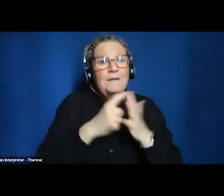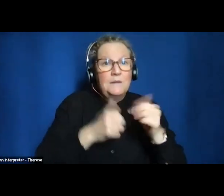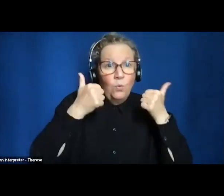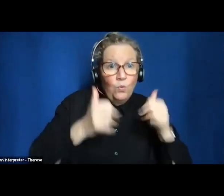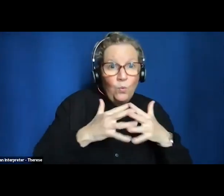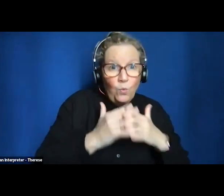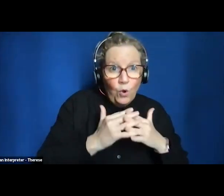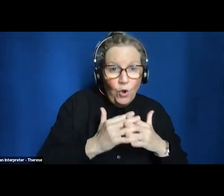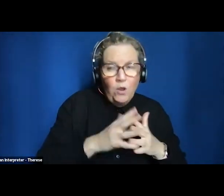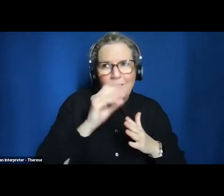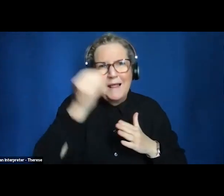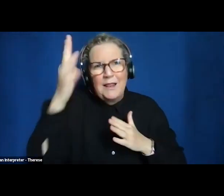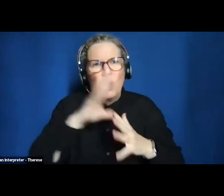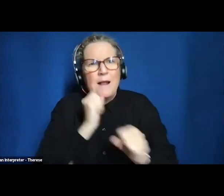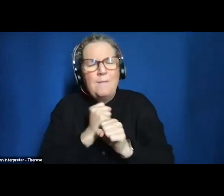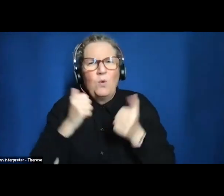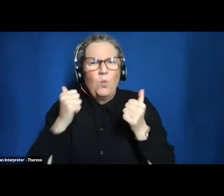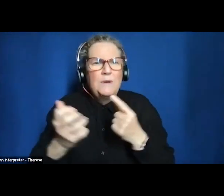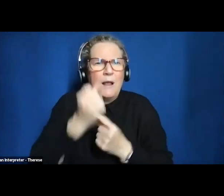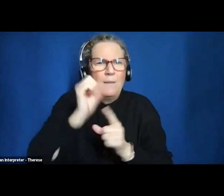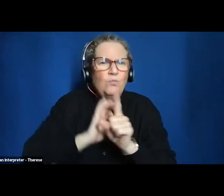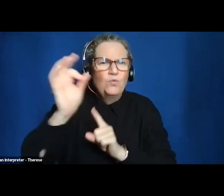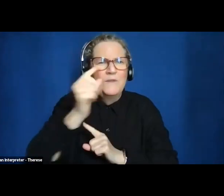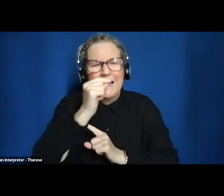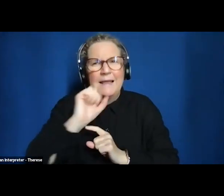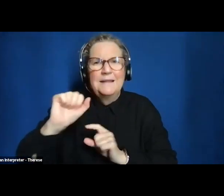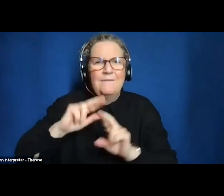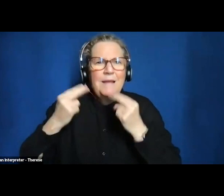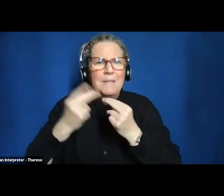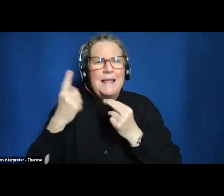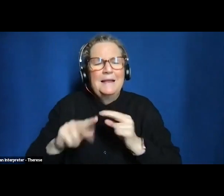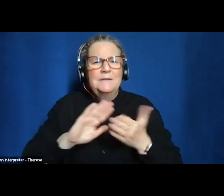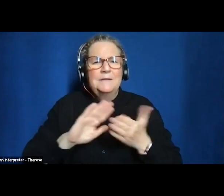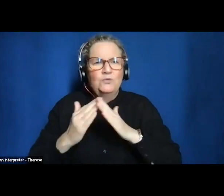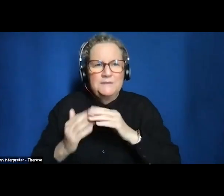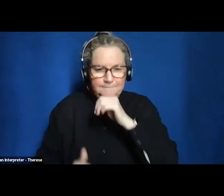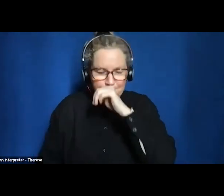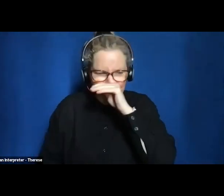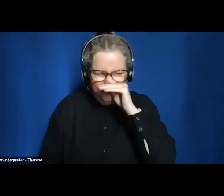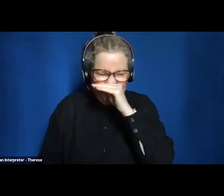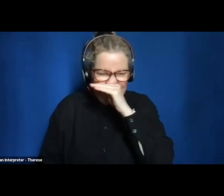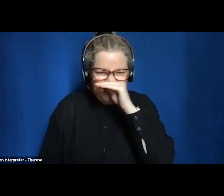about how and better outcomes for people with disabilities, families and their communities.